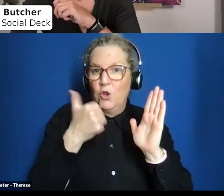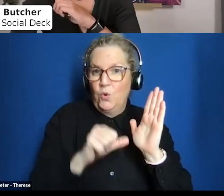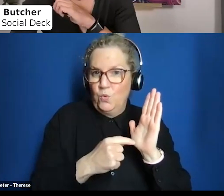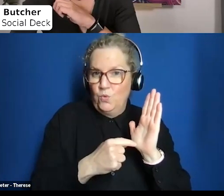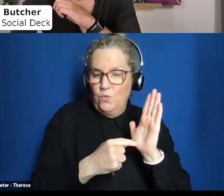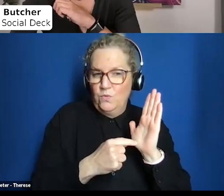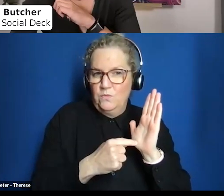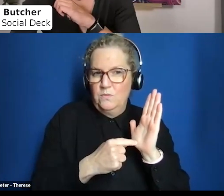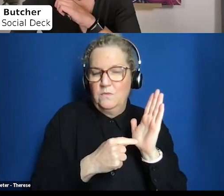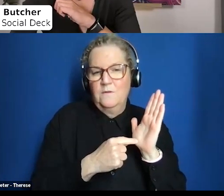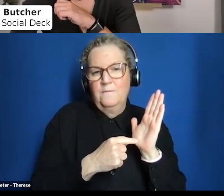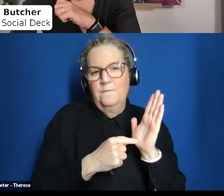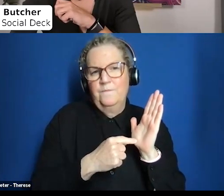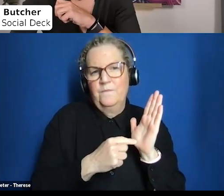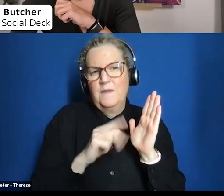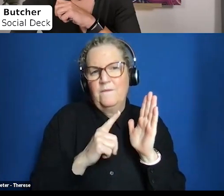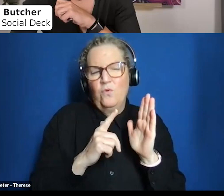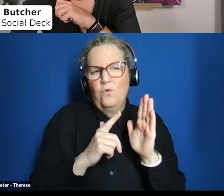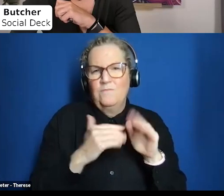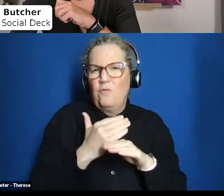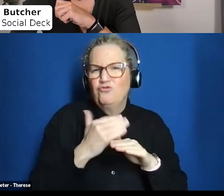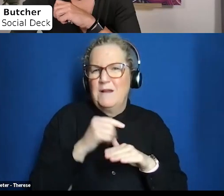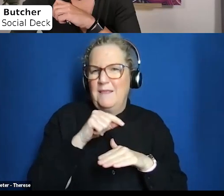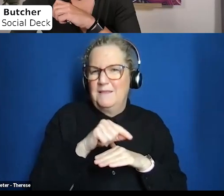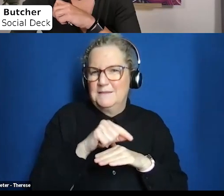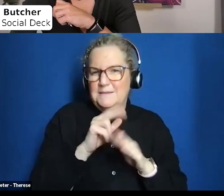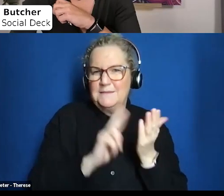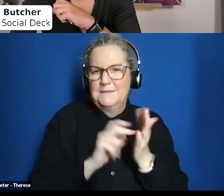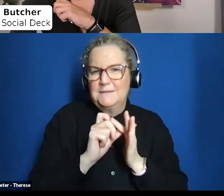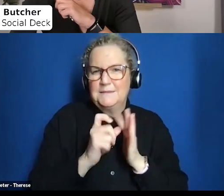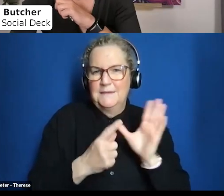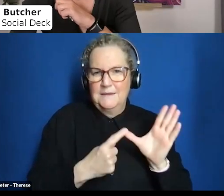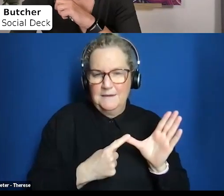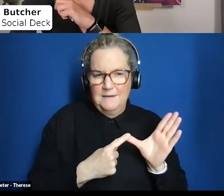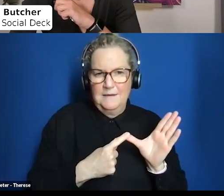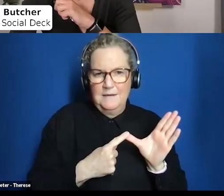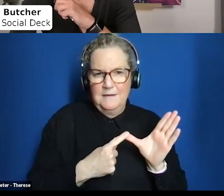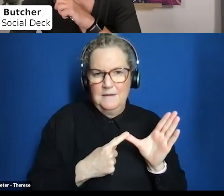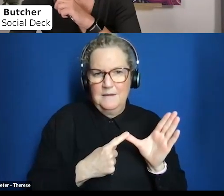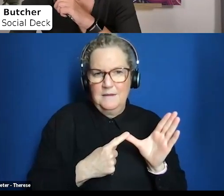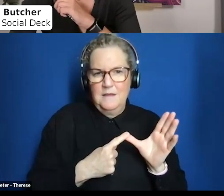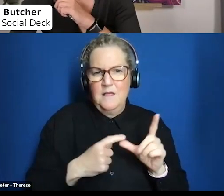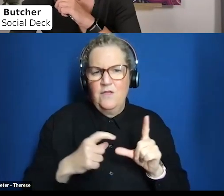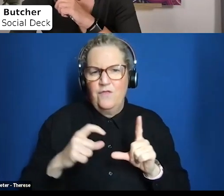for operating this is a the DAT Act and the Charter and Transparency Act.